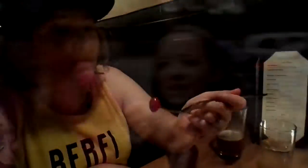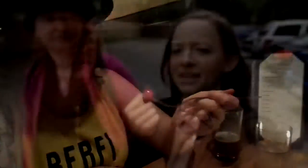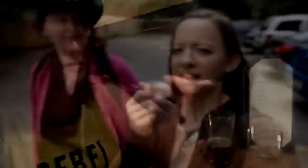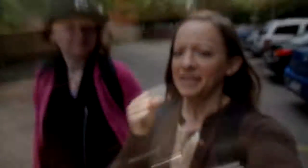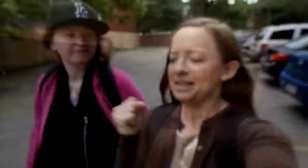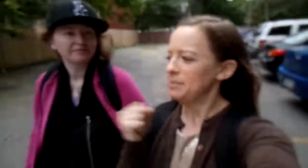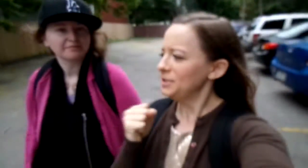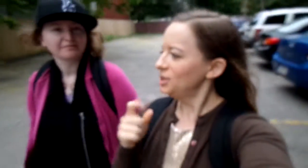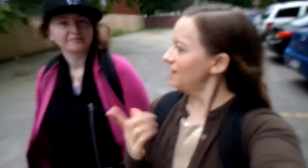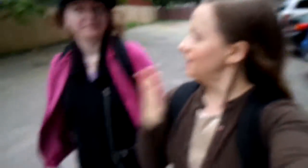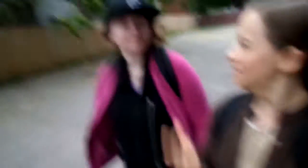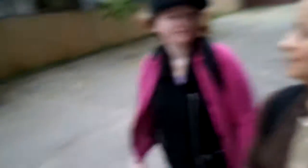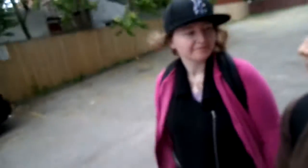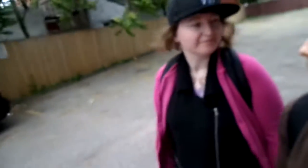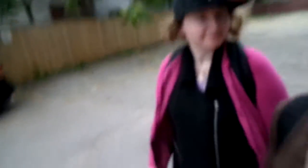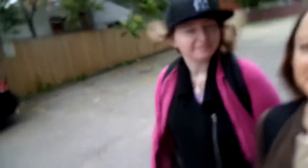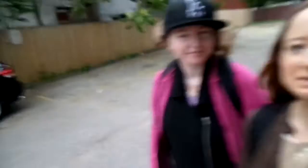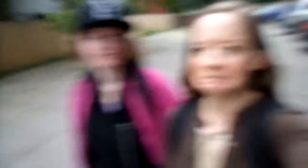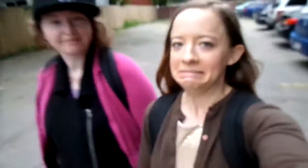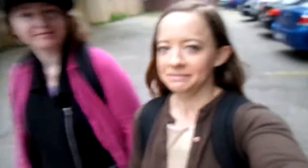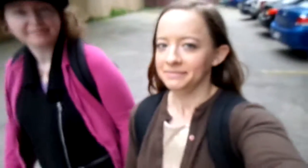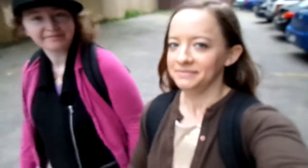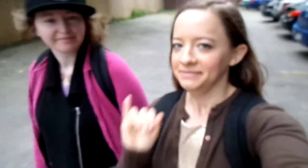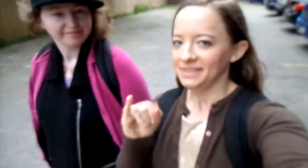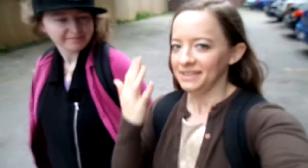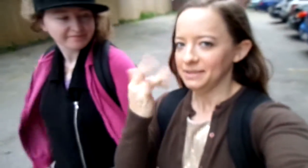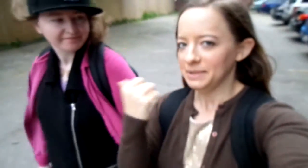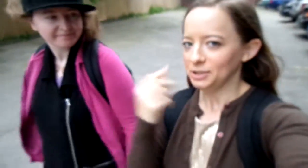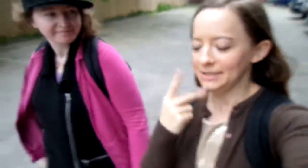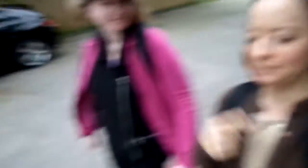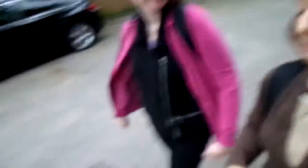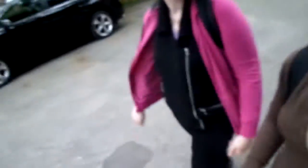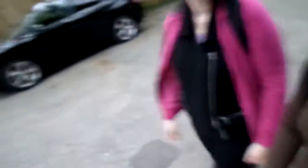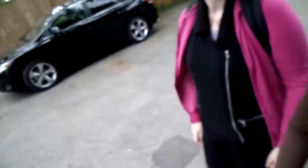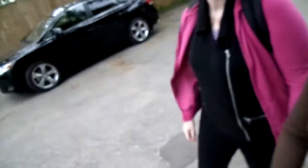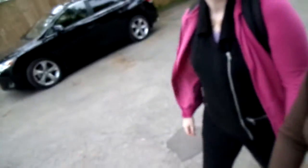It's a little chilly this morning. That's why she's in pink.